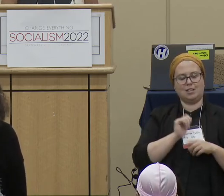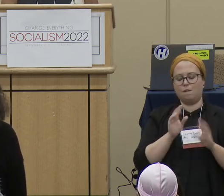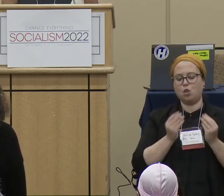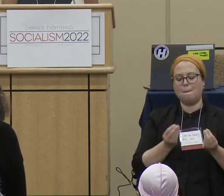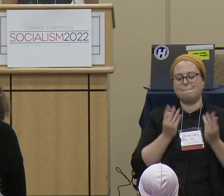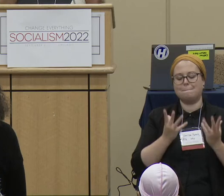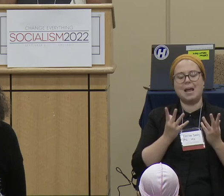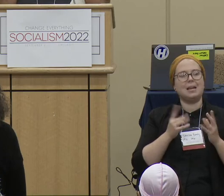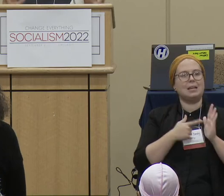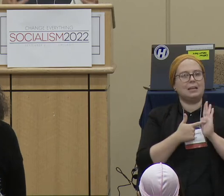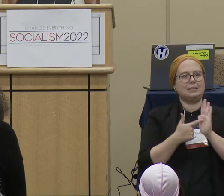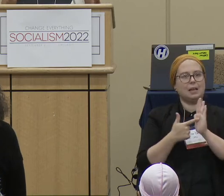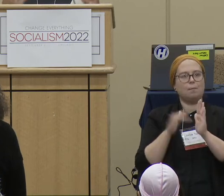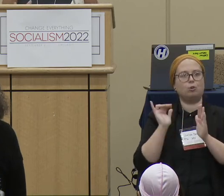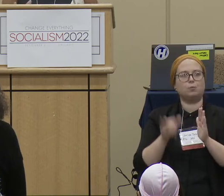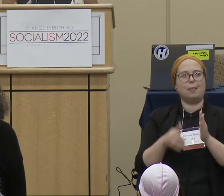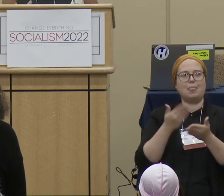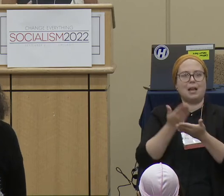Defense of Ourselves, El Baker collective. Many examples of